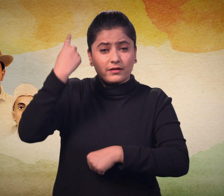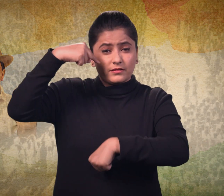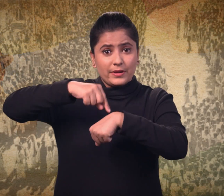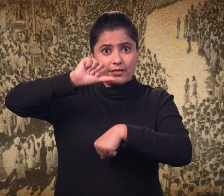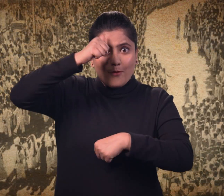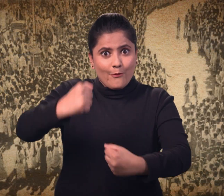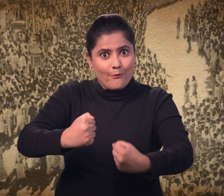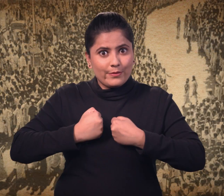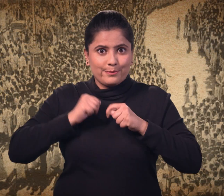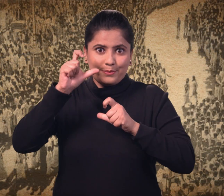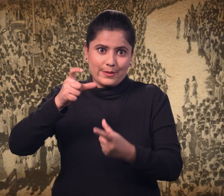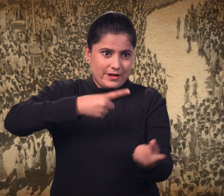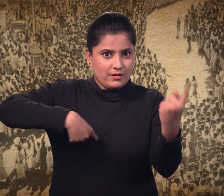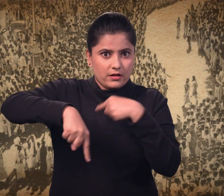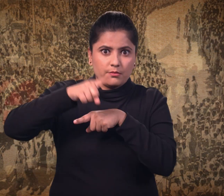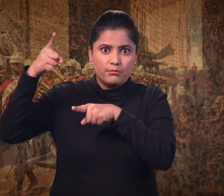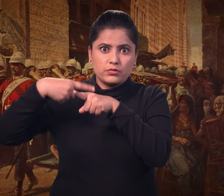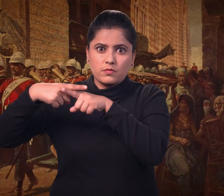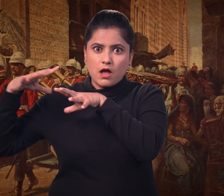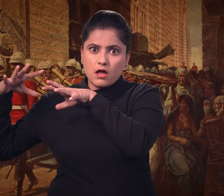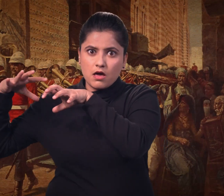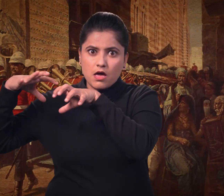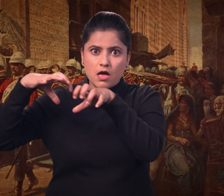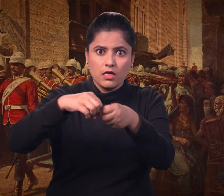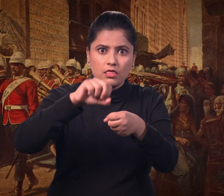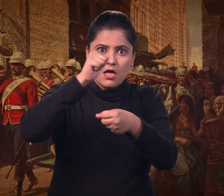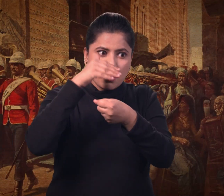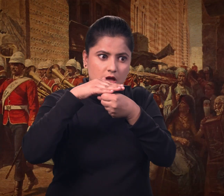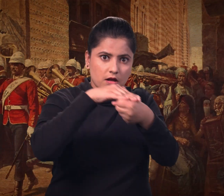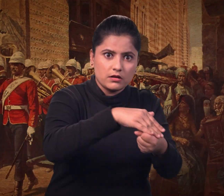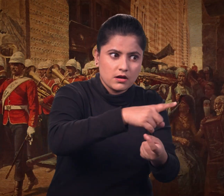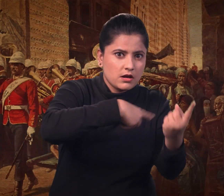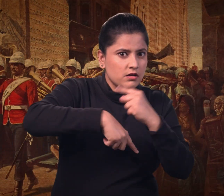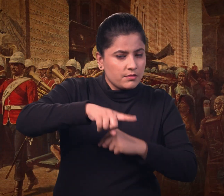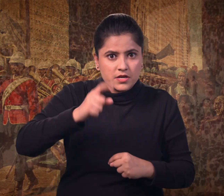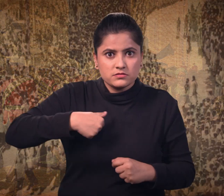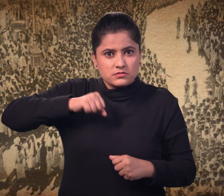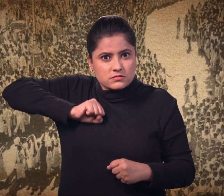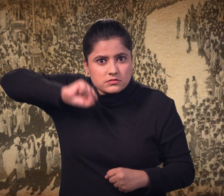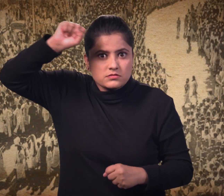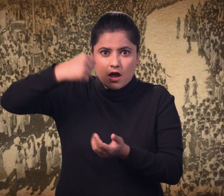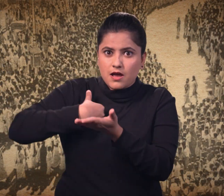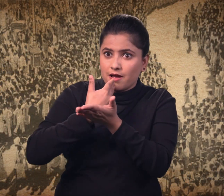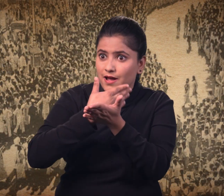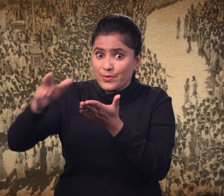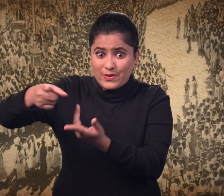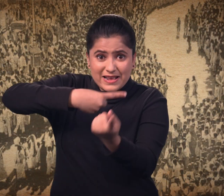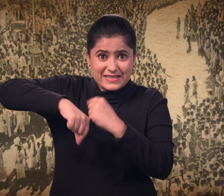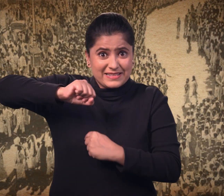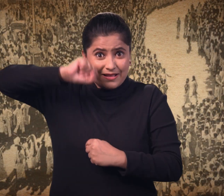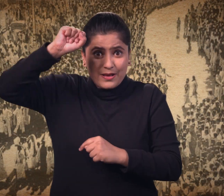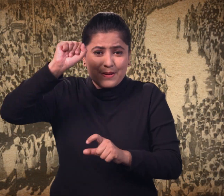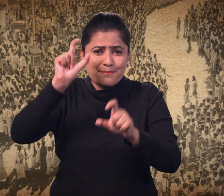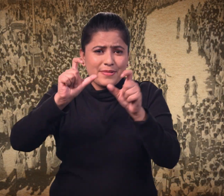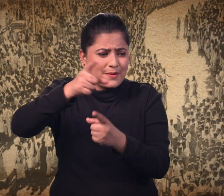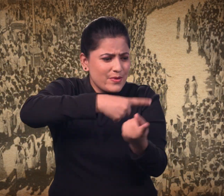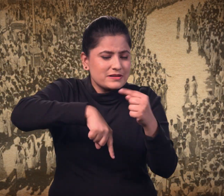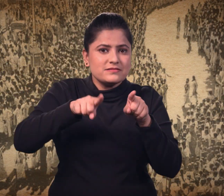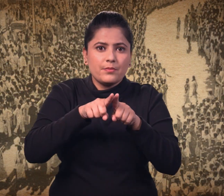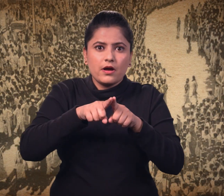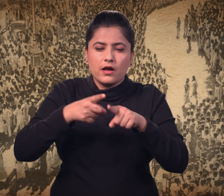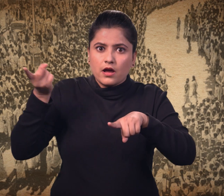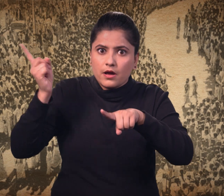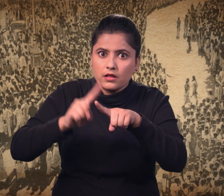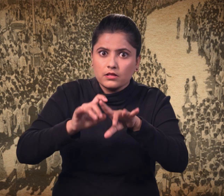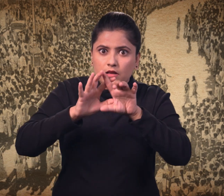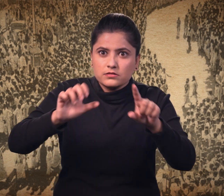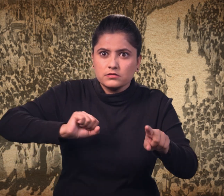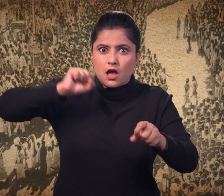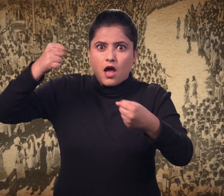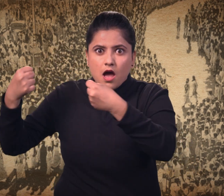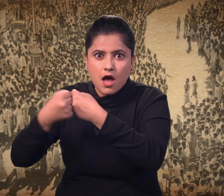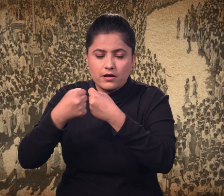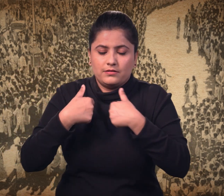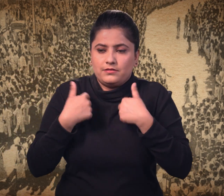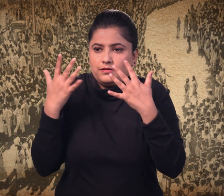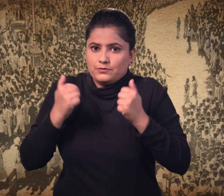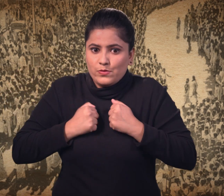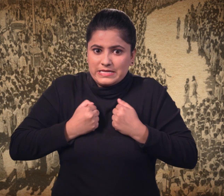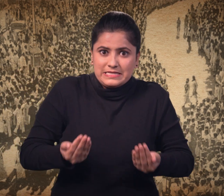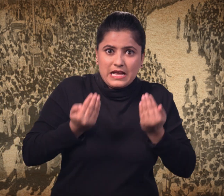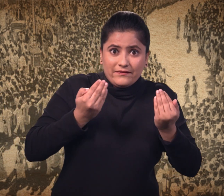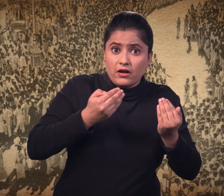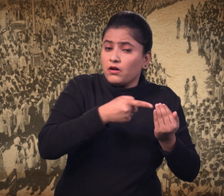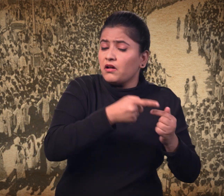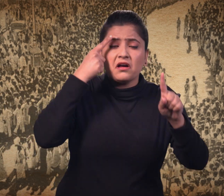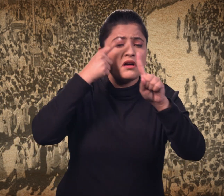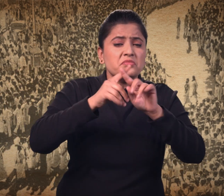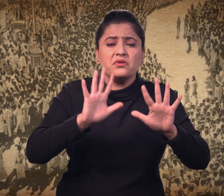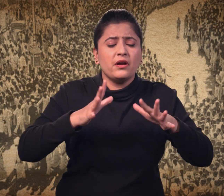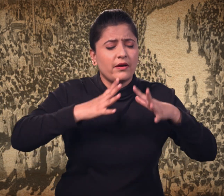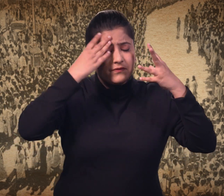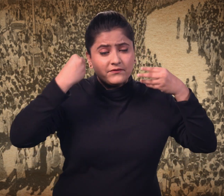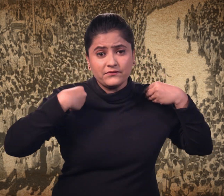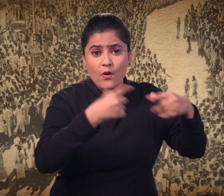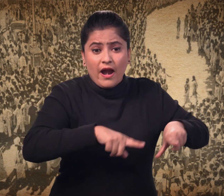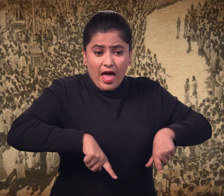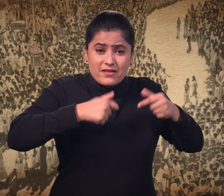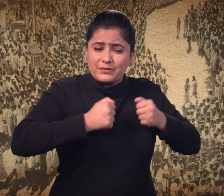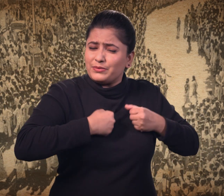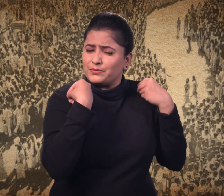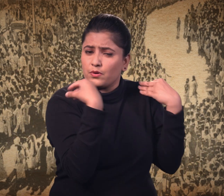When the British were ruling India, many Indians participated in severe protests without a care for their lives.